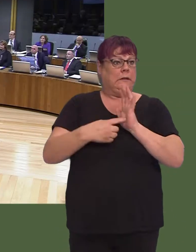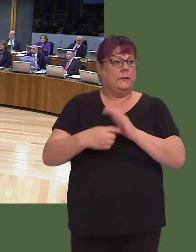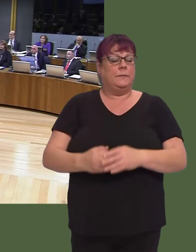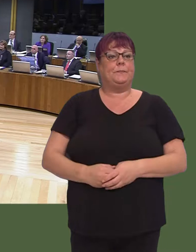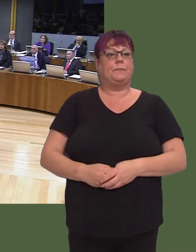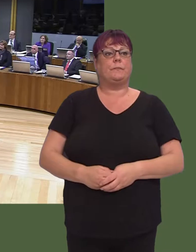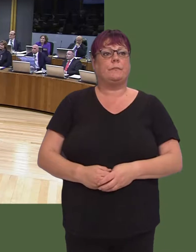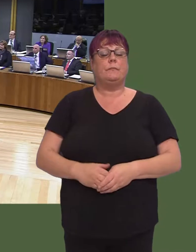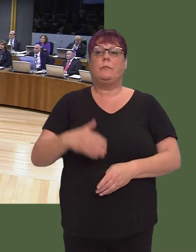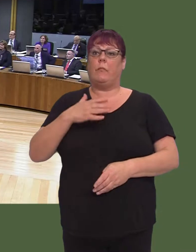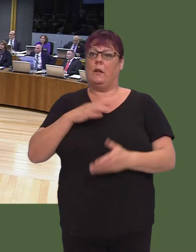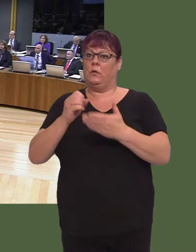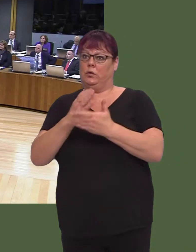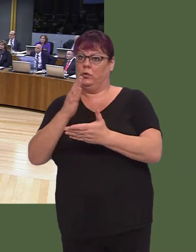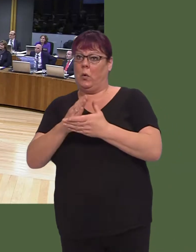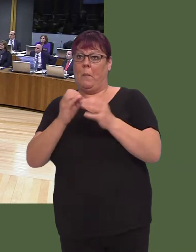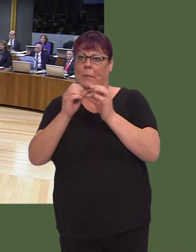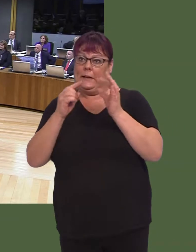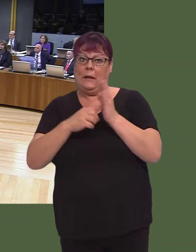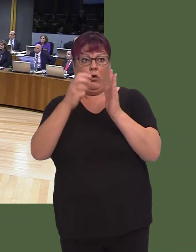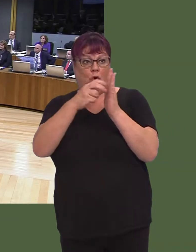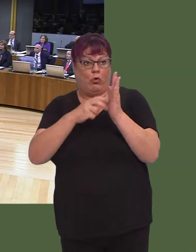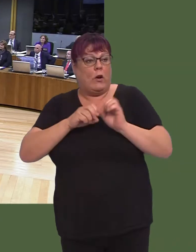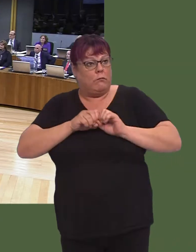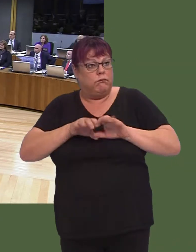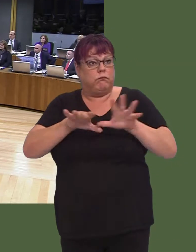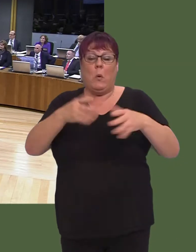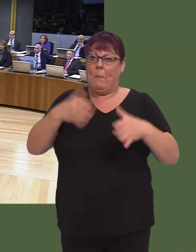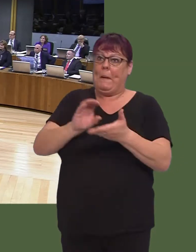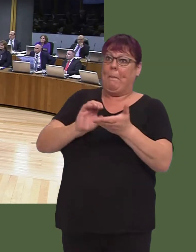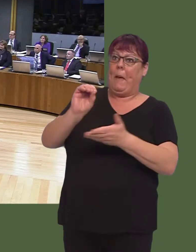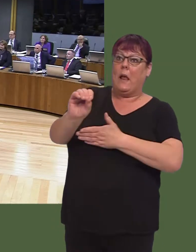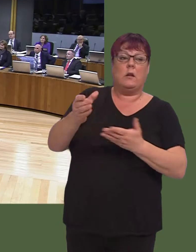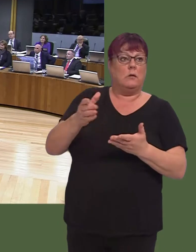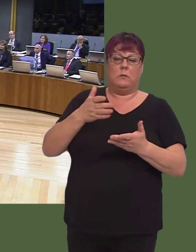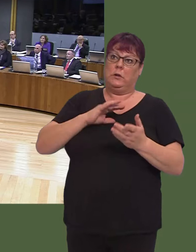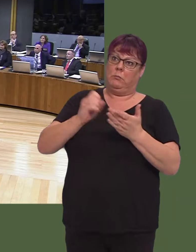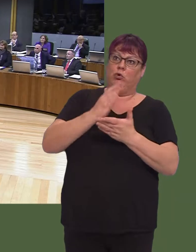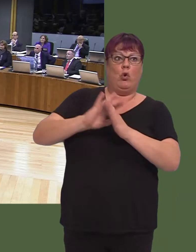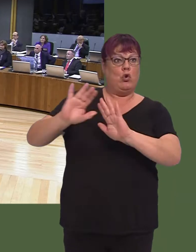And we are ensuring that BT will roll out that contract and provide the services that we've paid for.